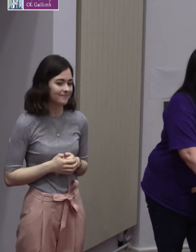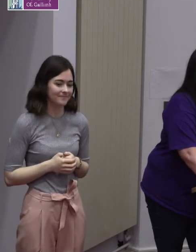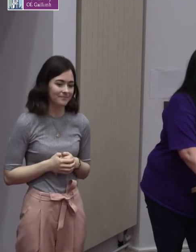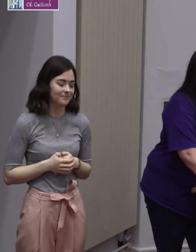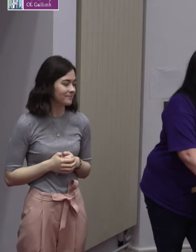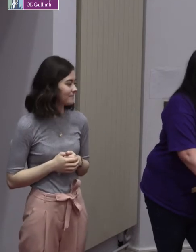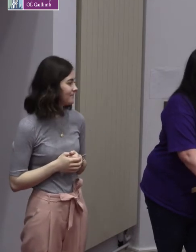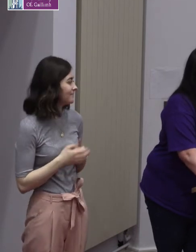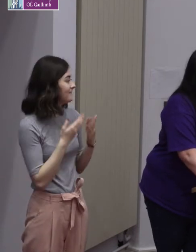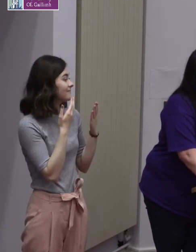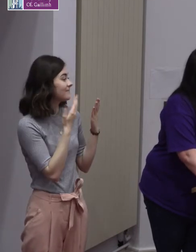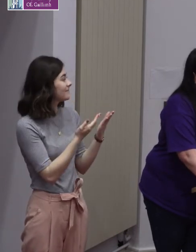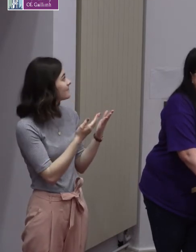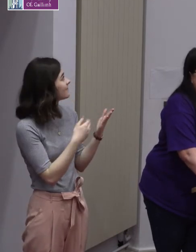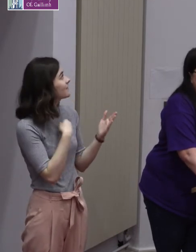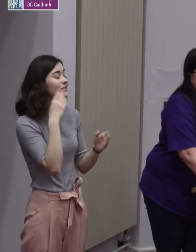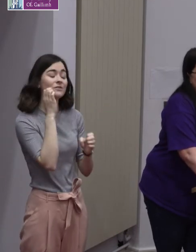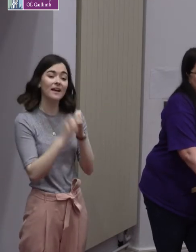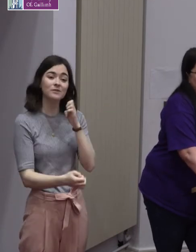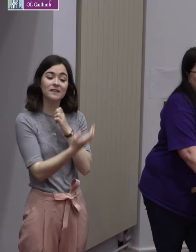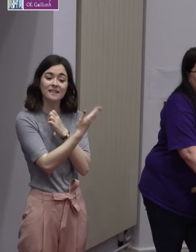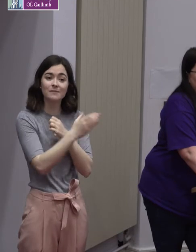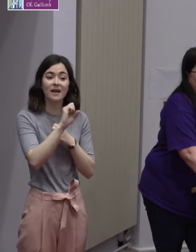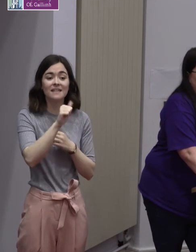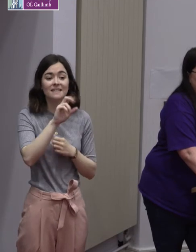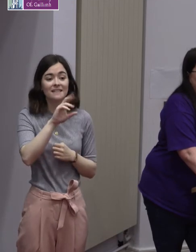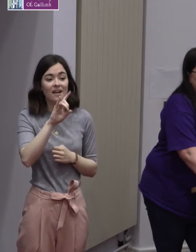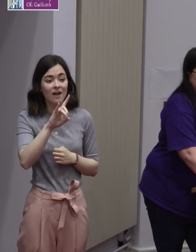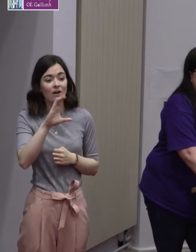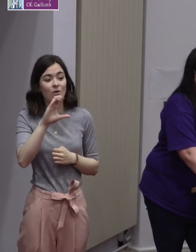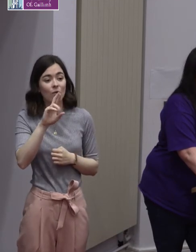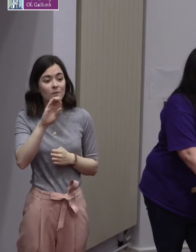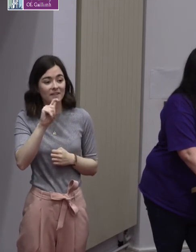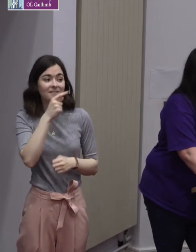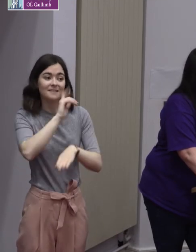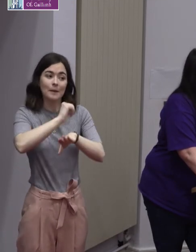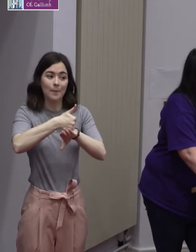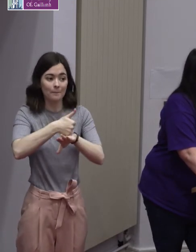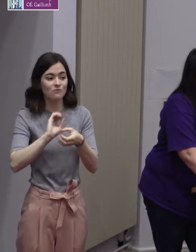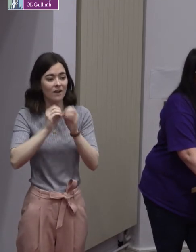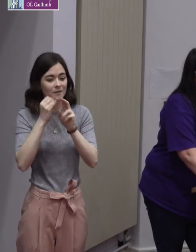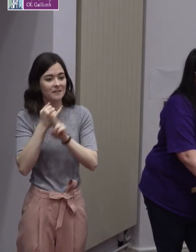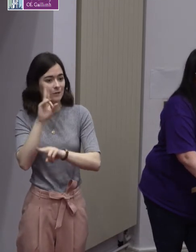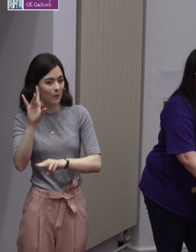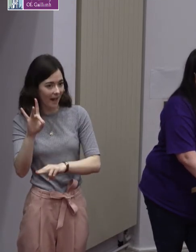So we will end with this by Sarah Corbett, she is the founder for Craftivism UK, it is